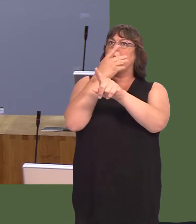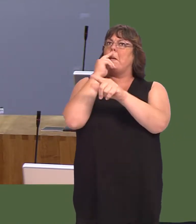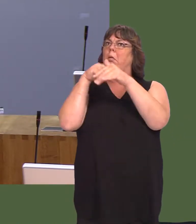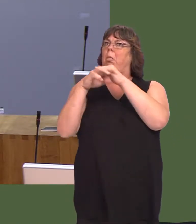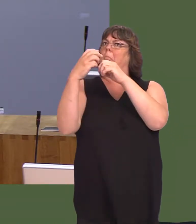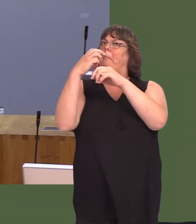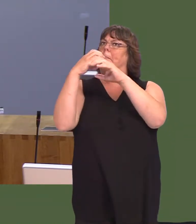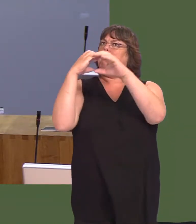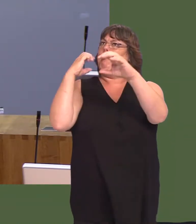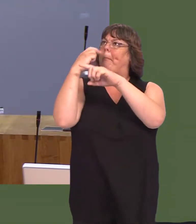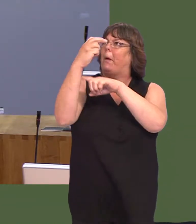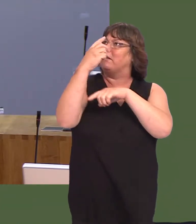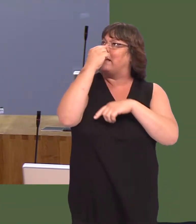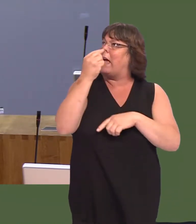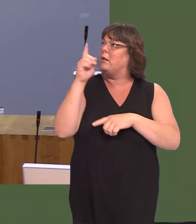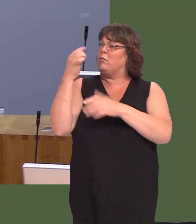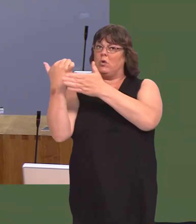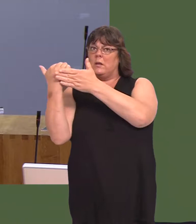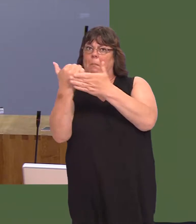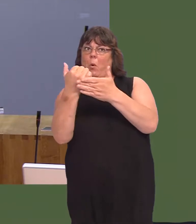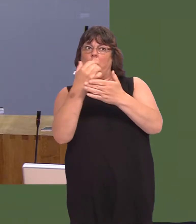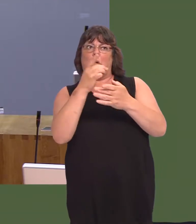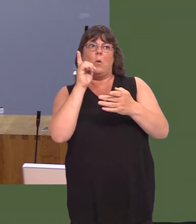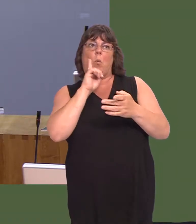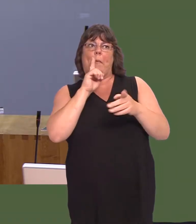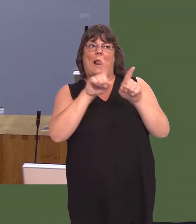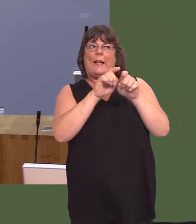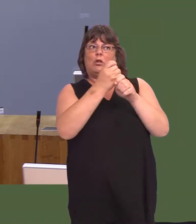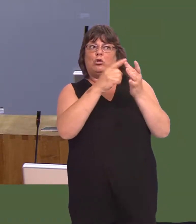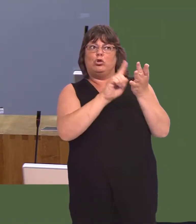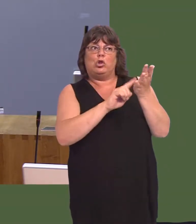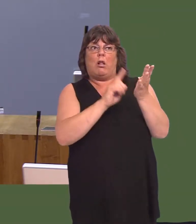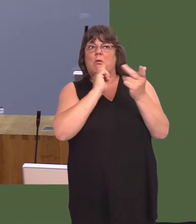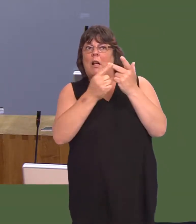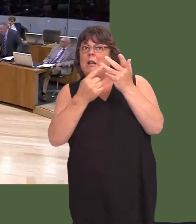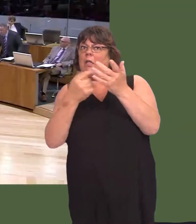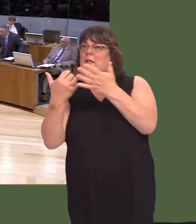What action are you taking to support people like Gill and many others who are facing that sort of isolation and loneliness?